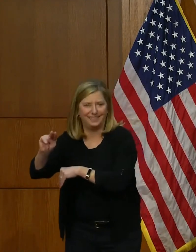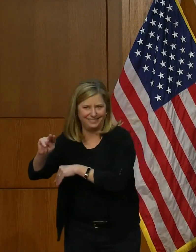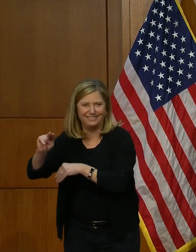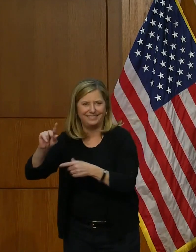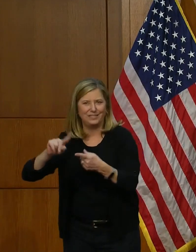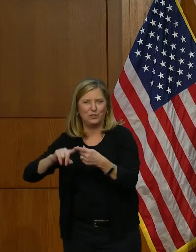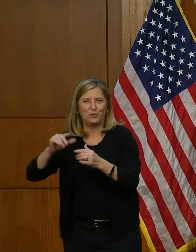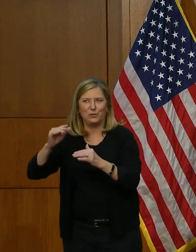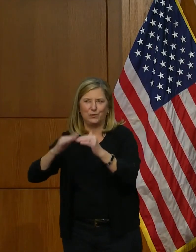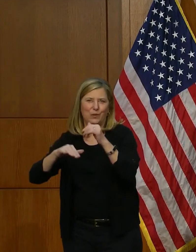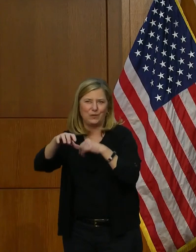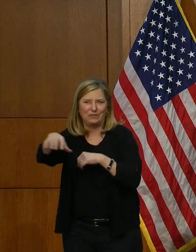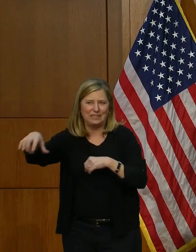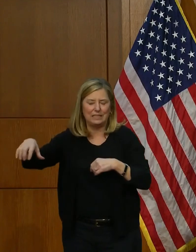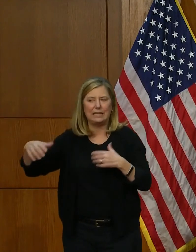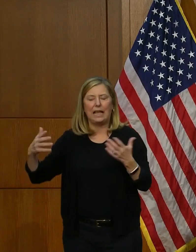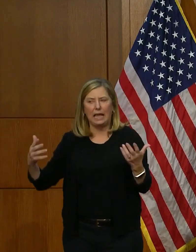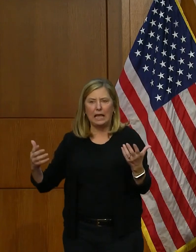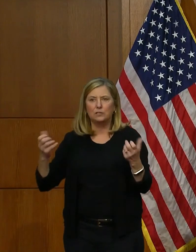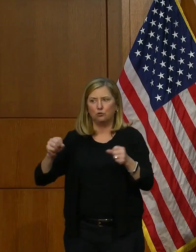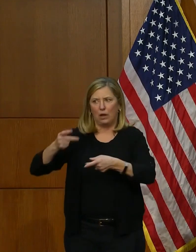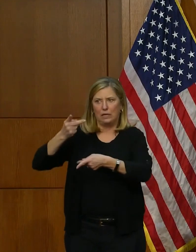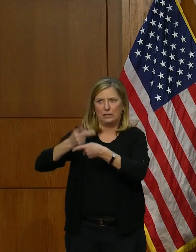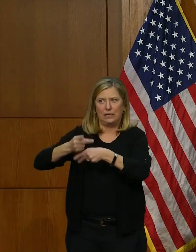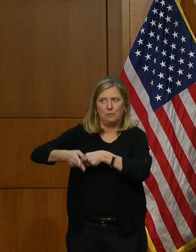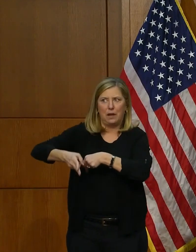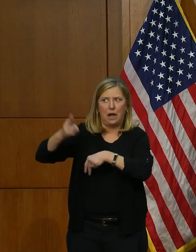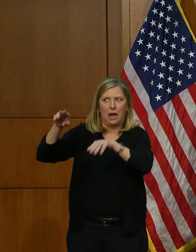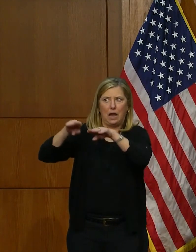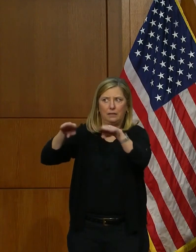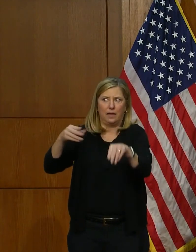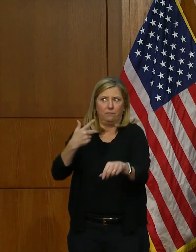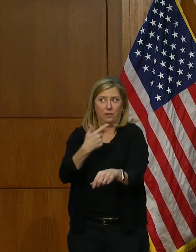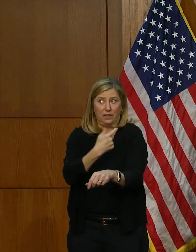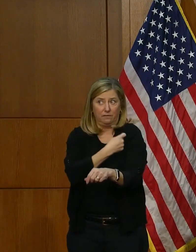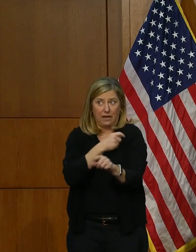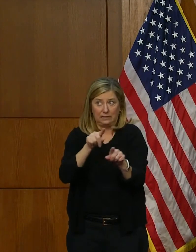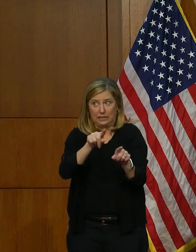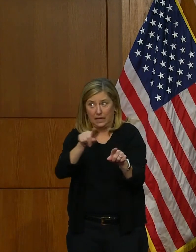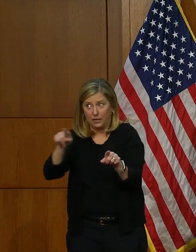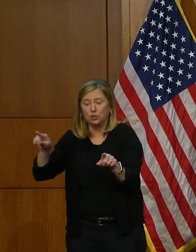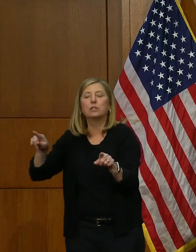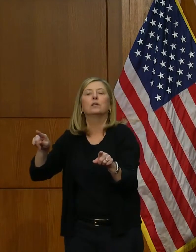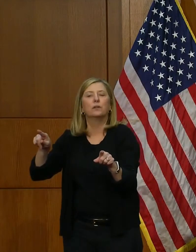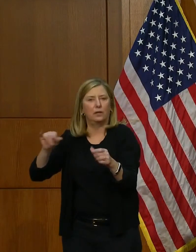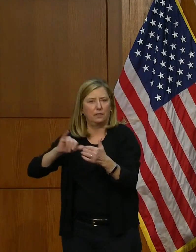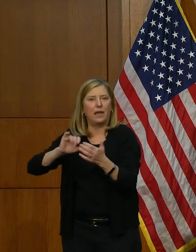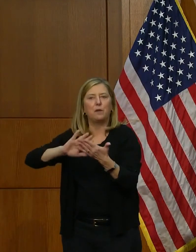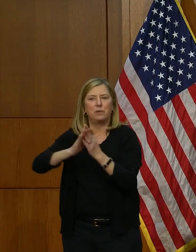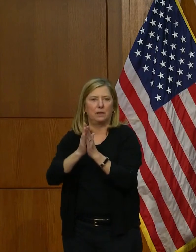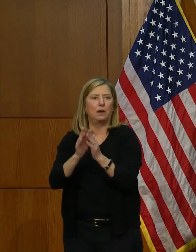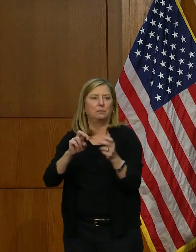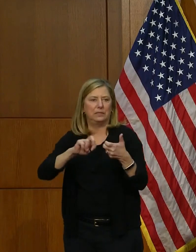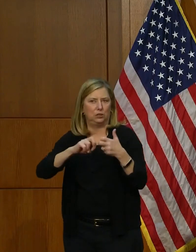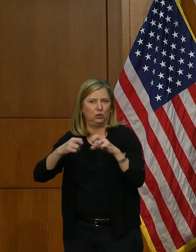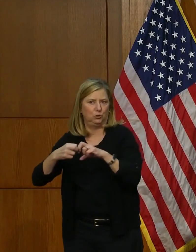NEW RESIDENTS WHO COME IN S O. TRYING TO MAINTAIN A HIGH LEVEL